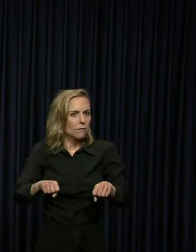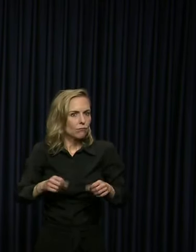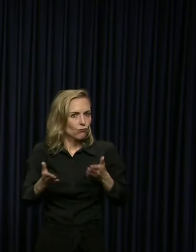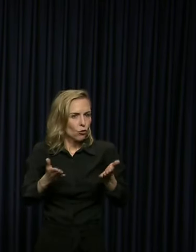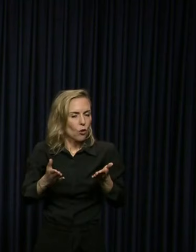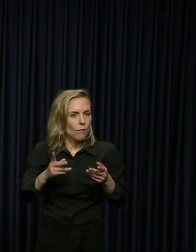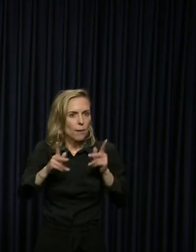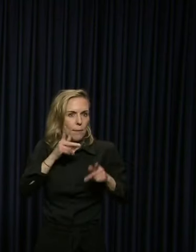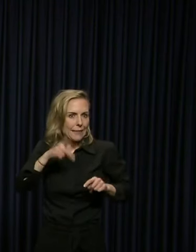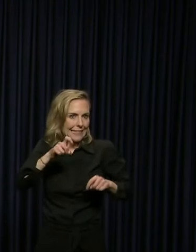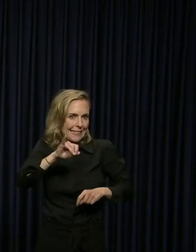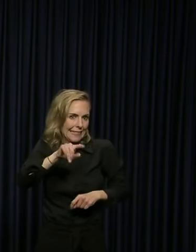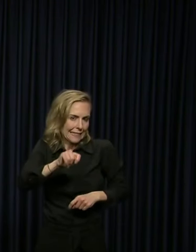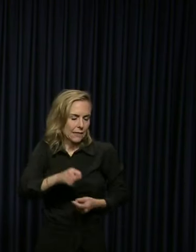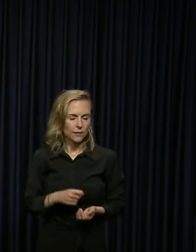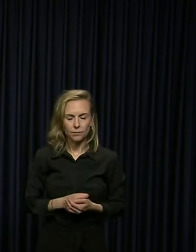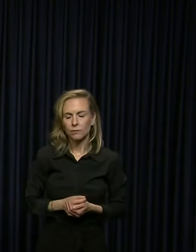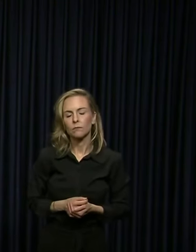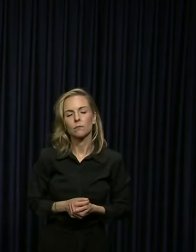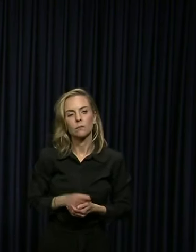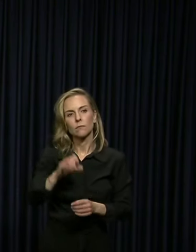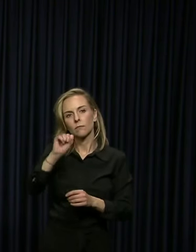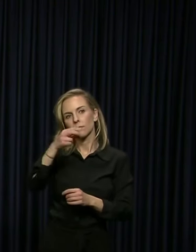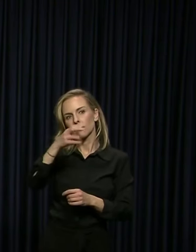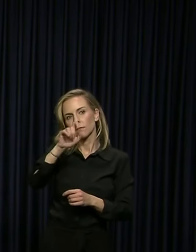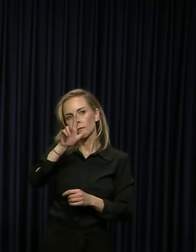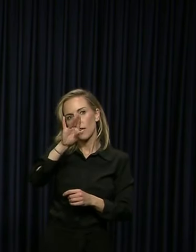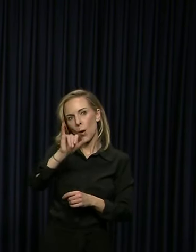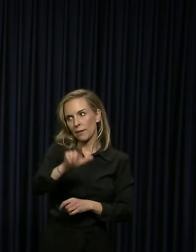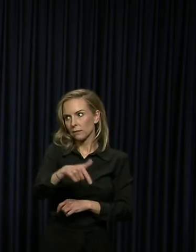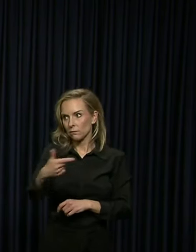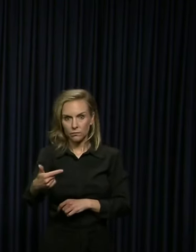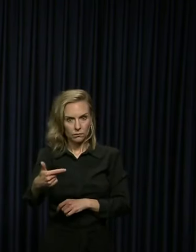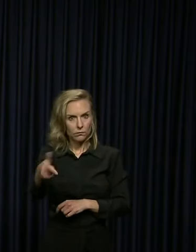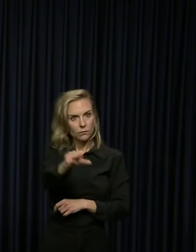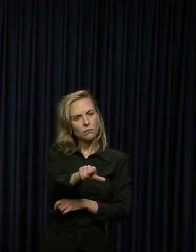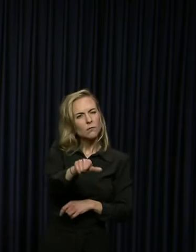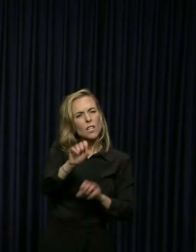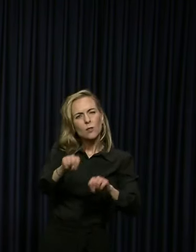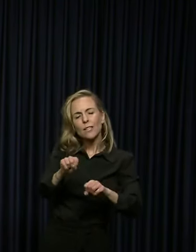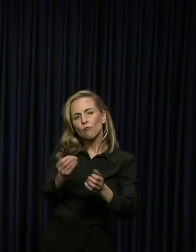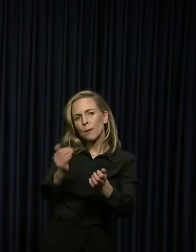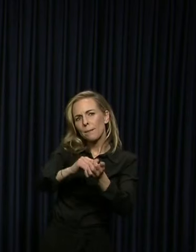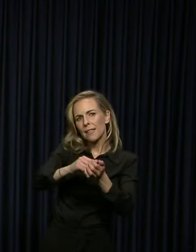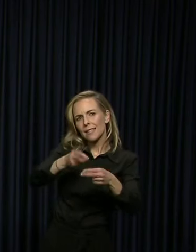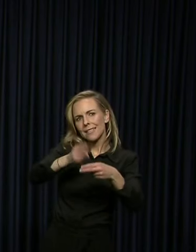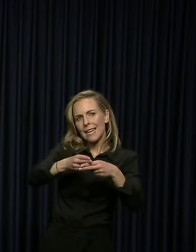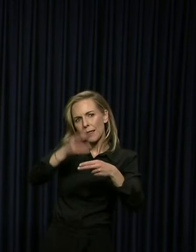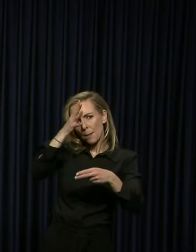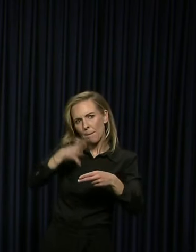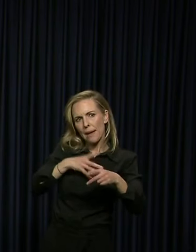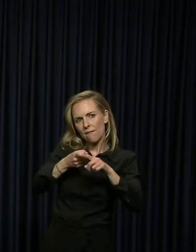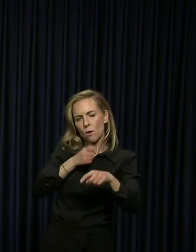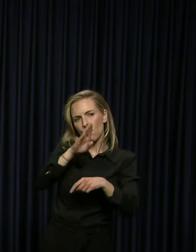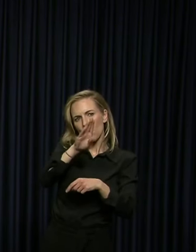EBT. I'M SORRY, SNAP OR HOW YOU HELP GET HELP PURCHASING GROCERIES AND WE'VE ASKED FOR A LOT OF